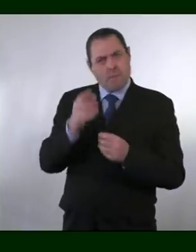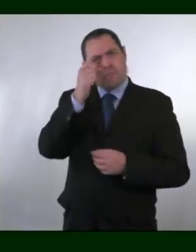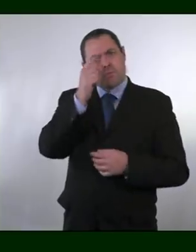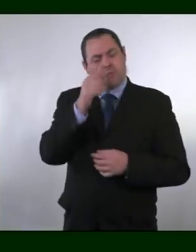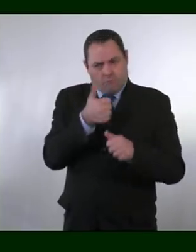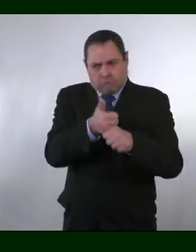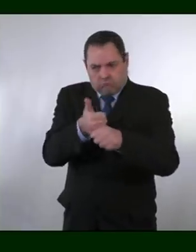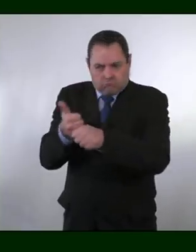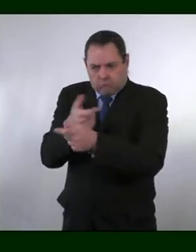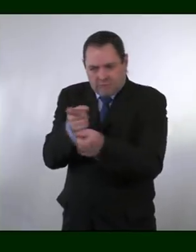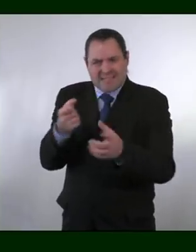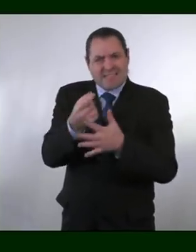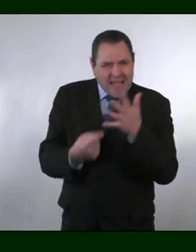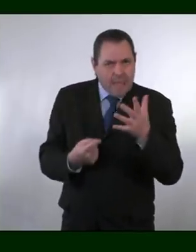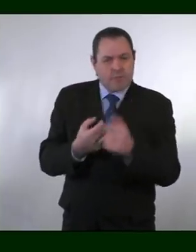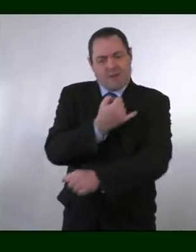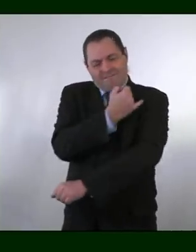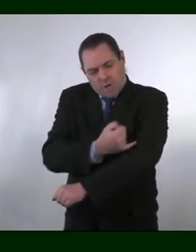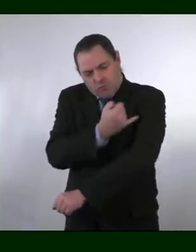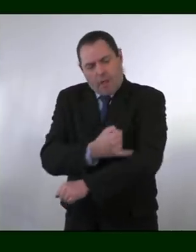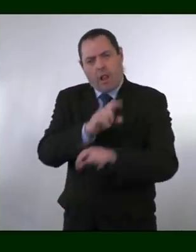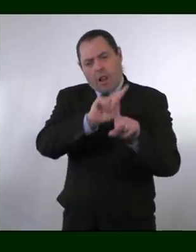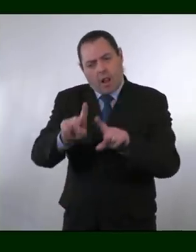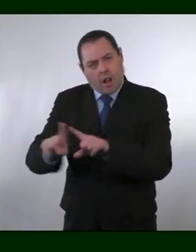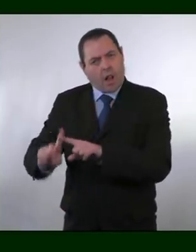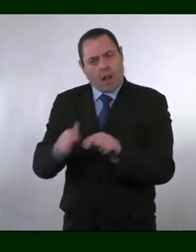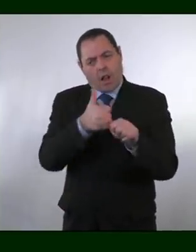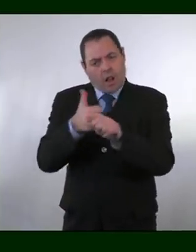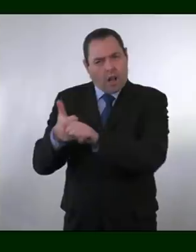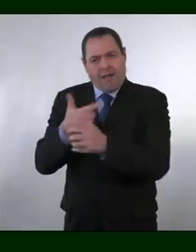and vulnerable groups of all kinds, to give them all the advice that we think is necessary and all